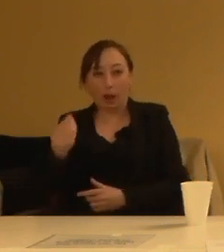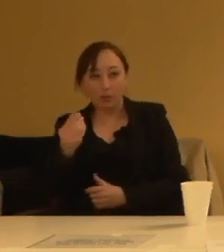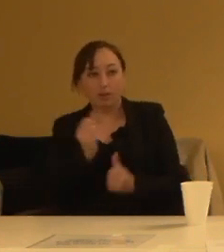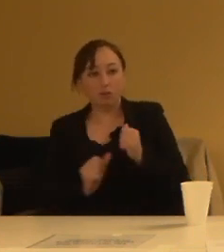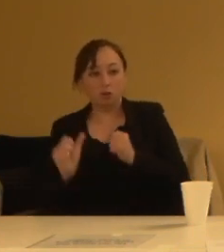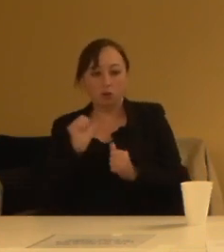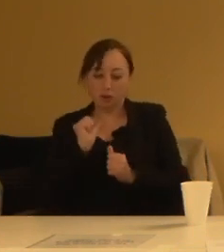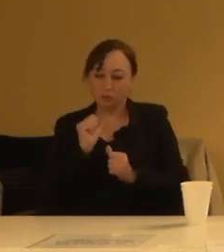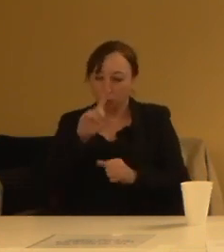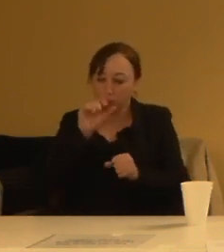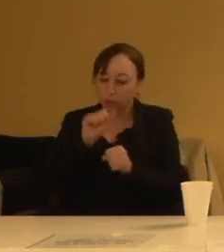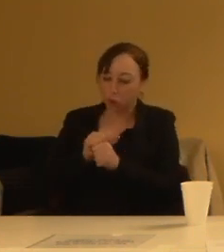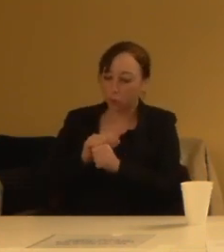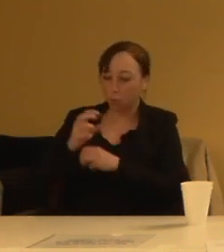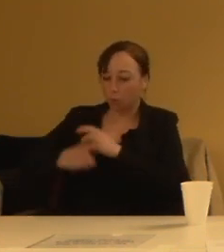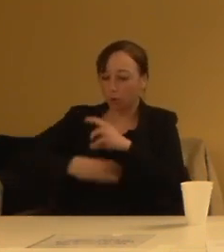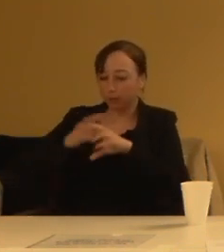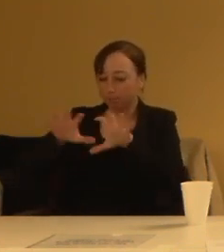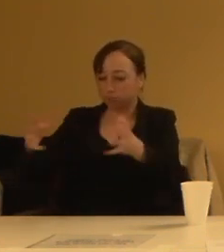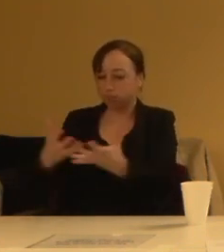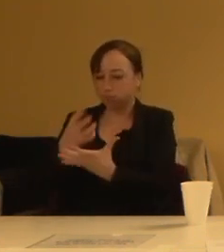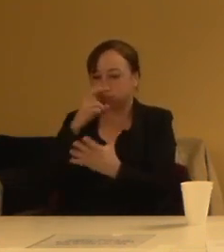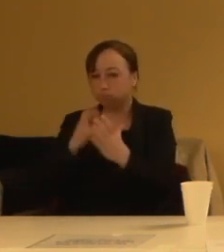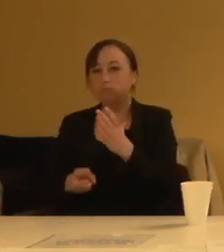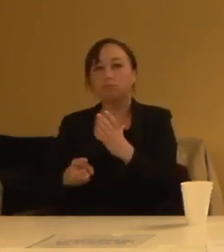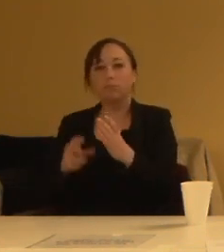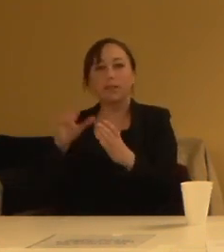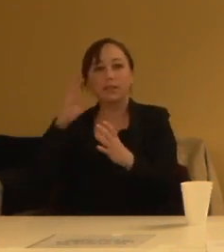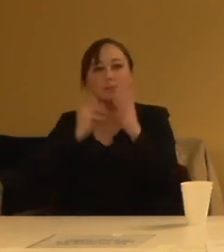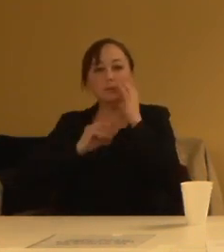being a new play dramaturge, just sayin'. Finn.